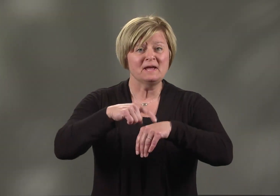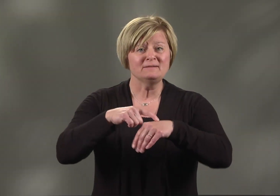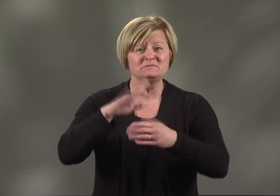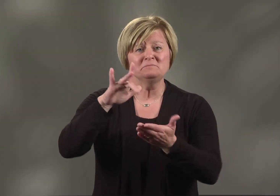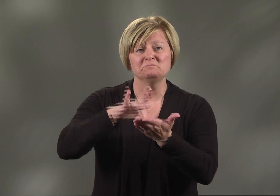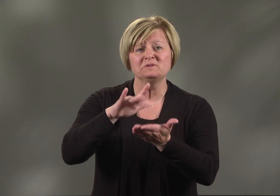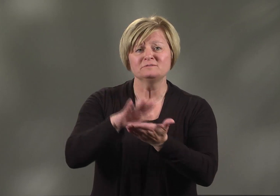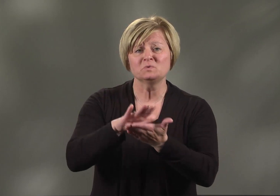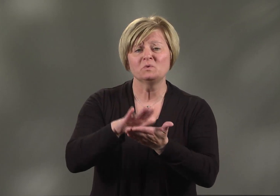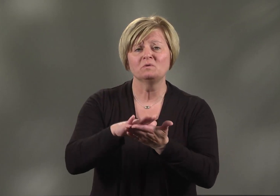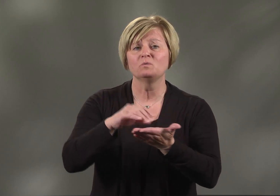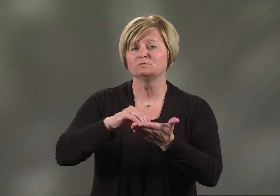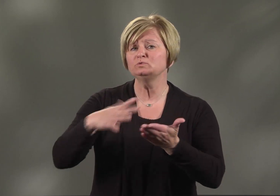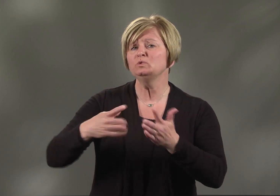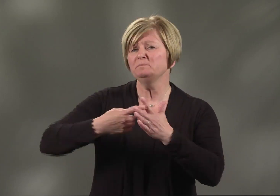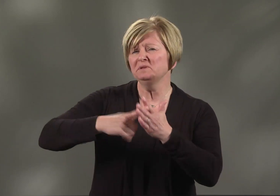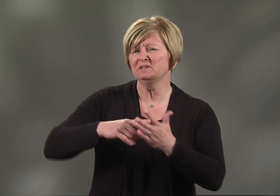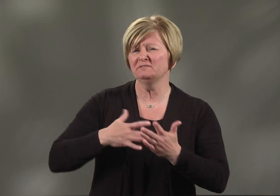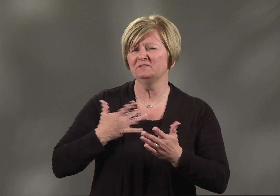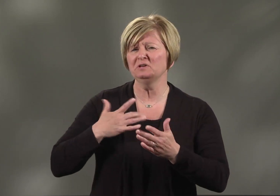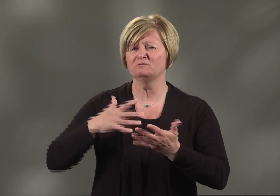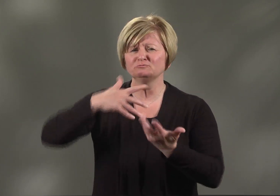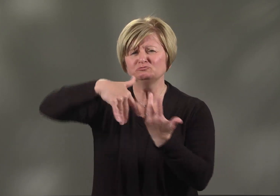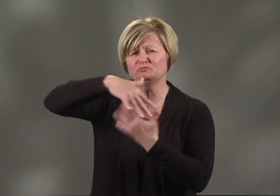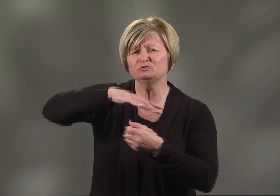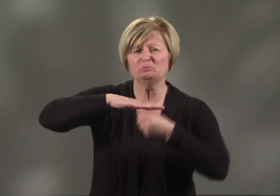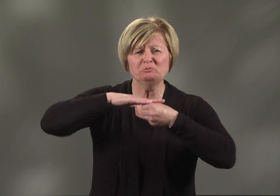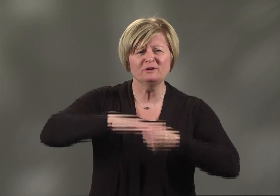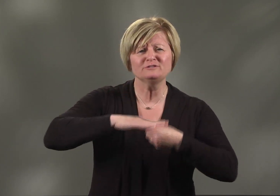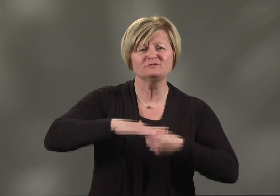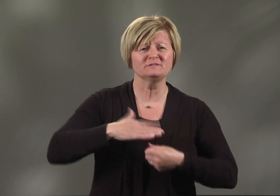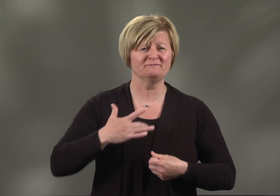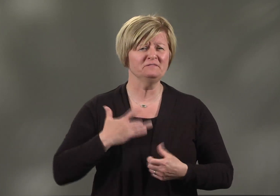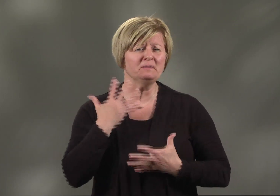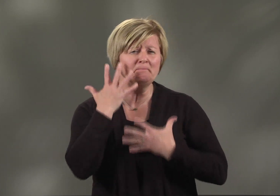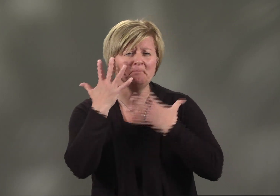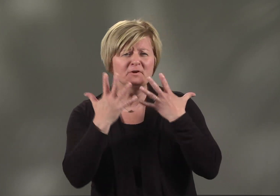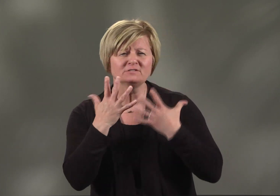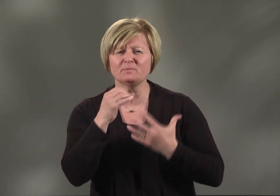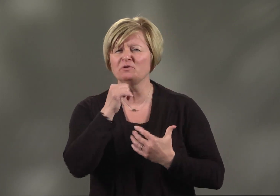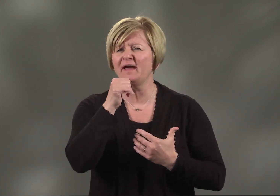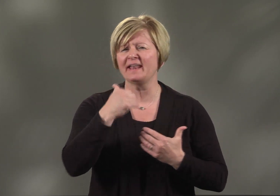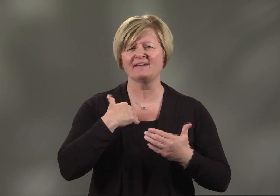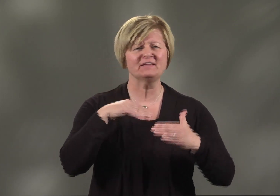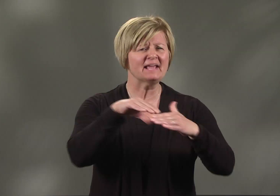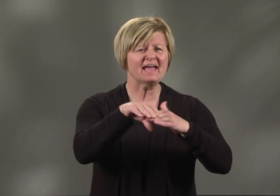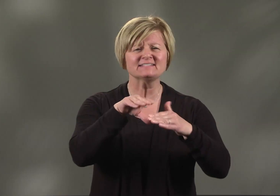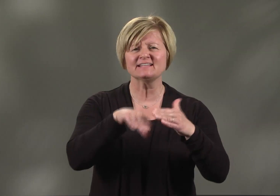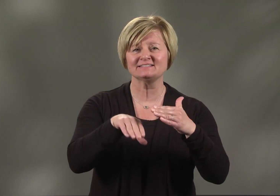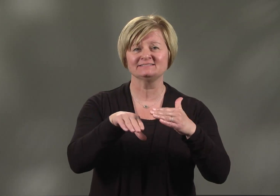Oftentimes in middle school, students begin to feel social pressures and feel embarrassed about not having access